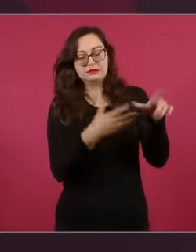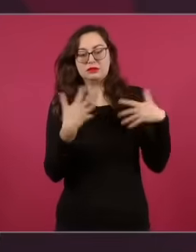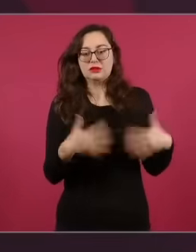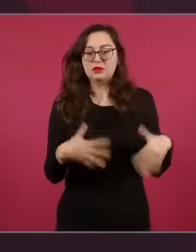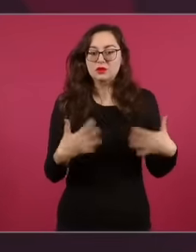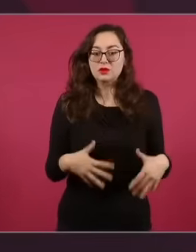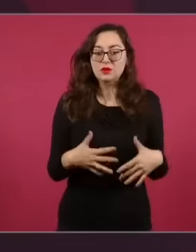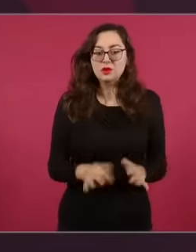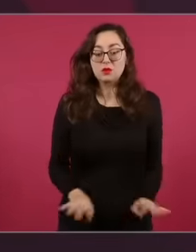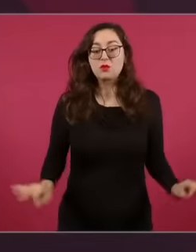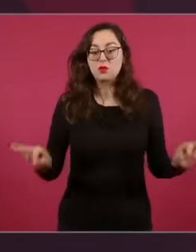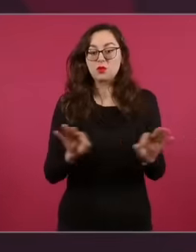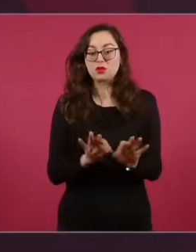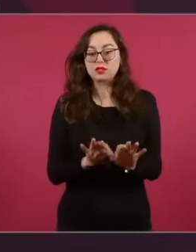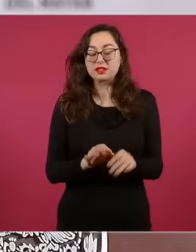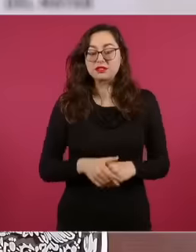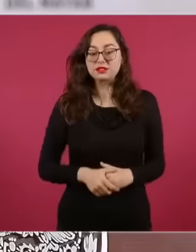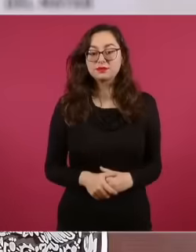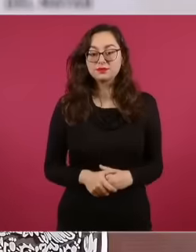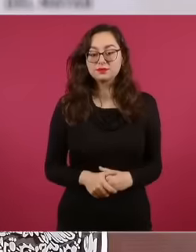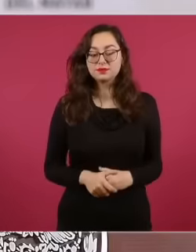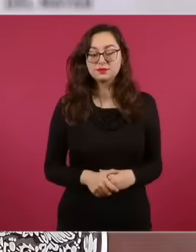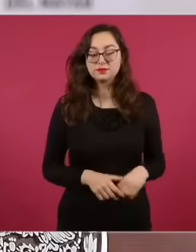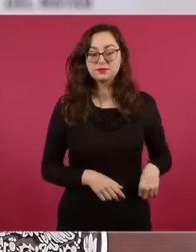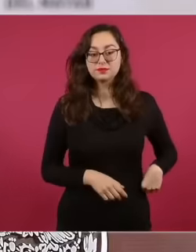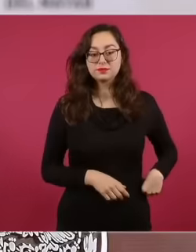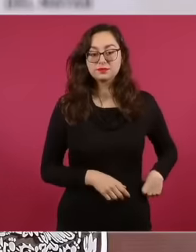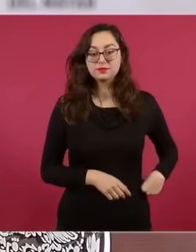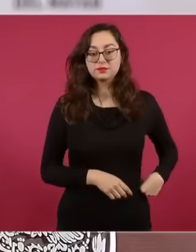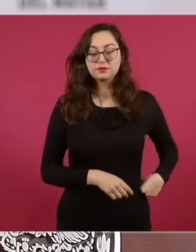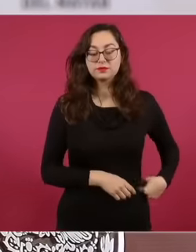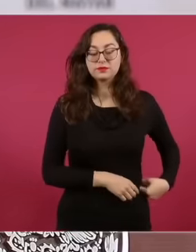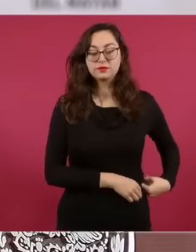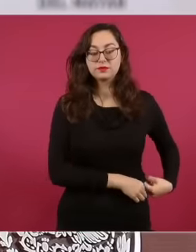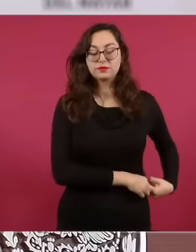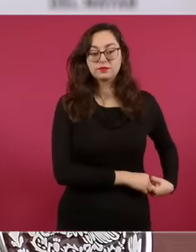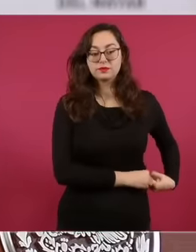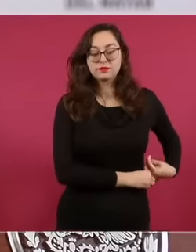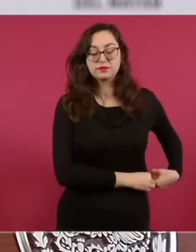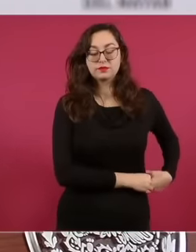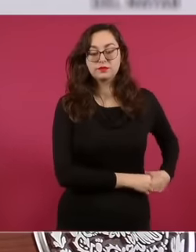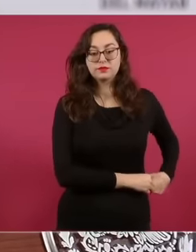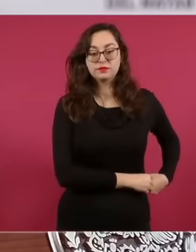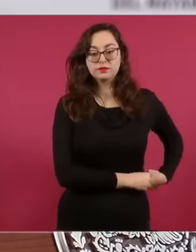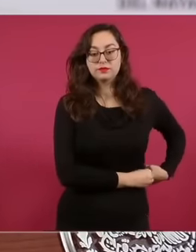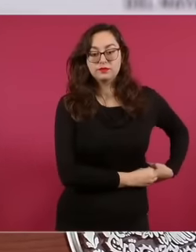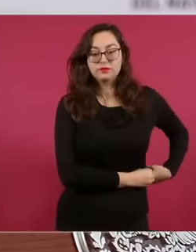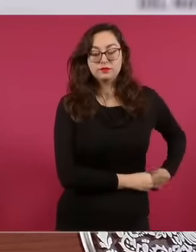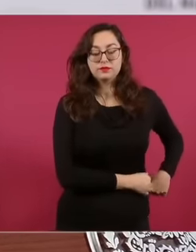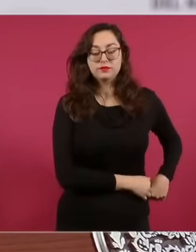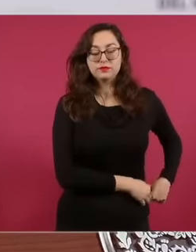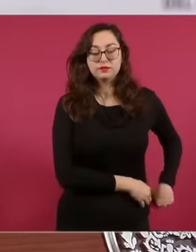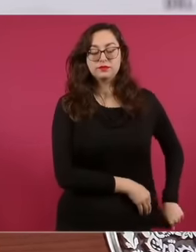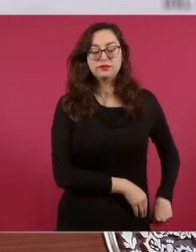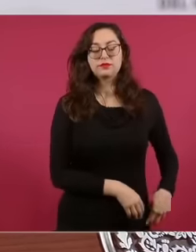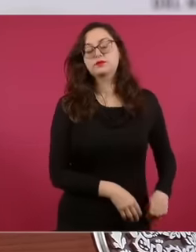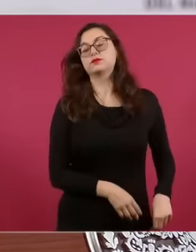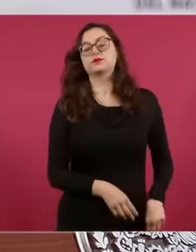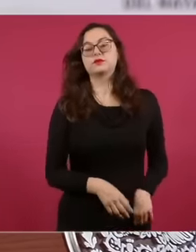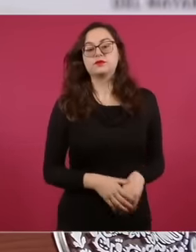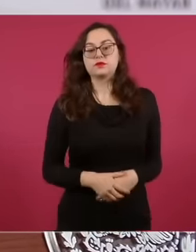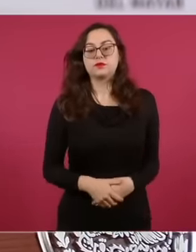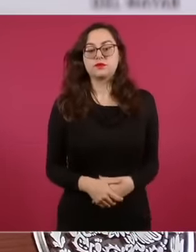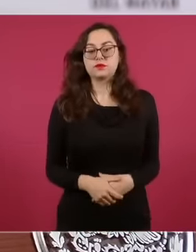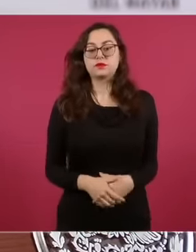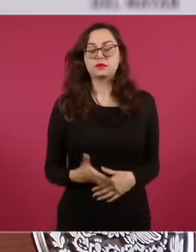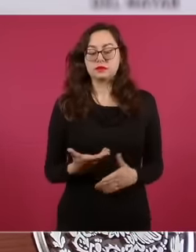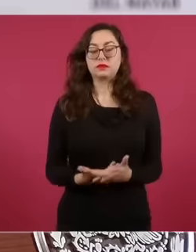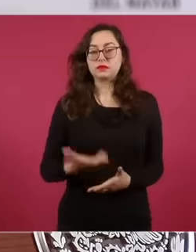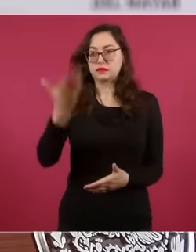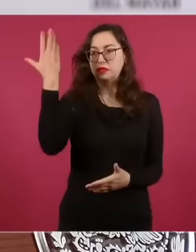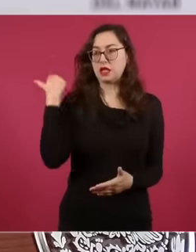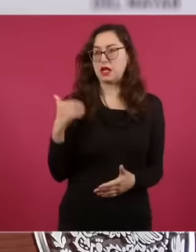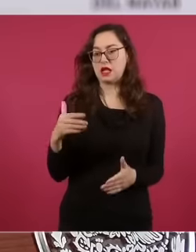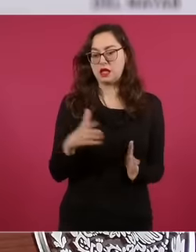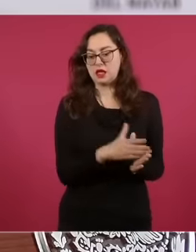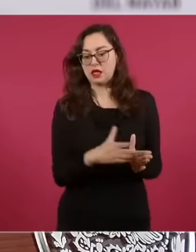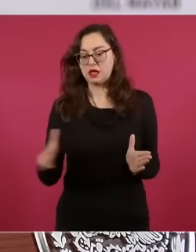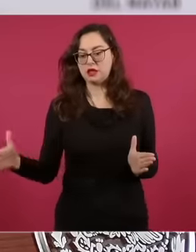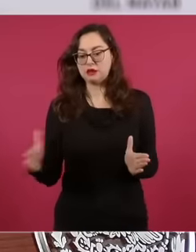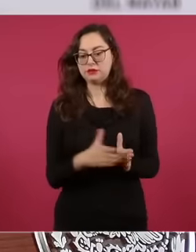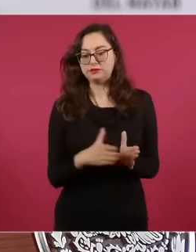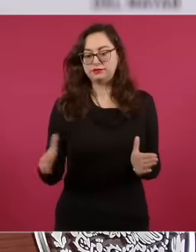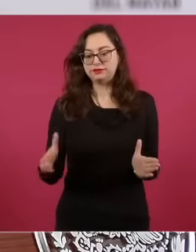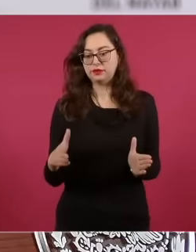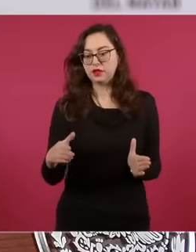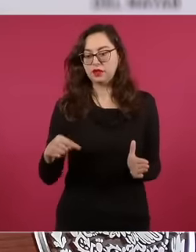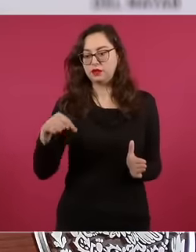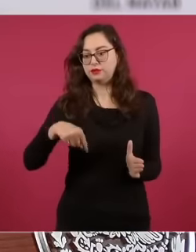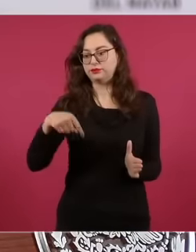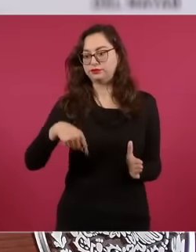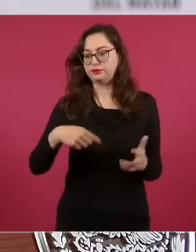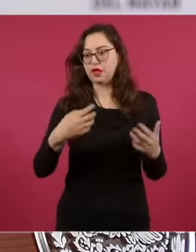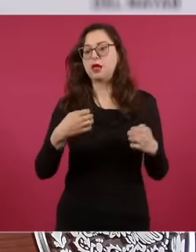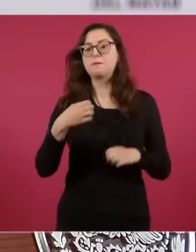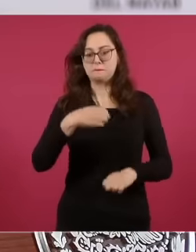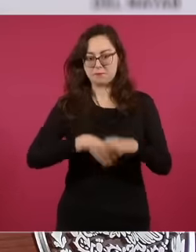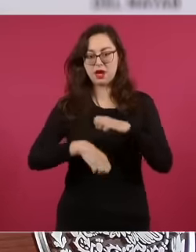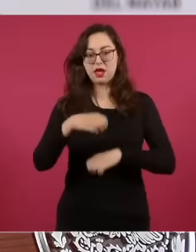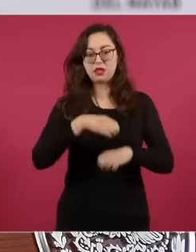Well, this was the ambassador at that time, that was Josep Daniel and he had been his head